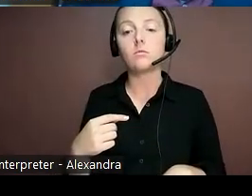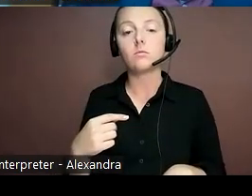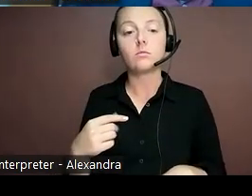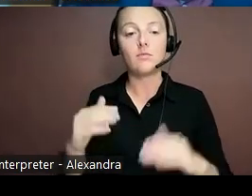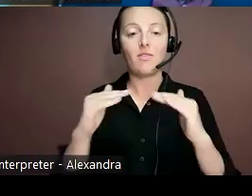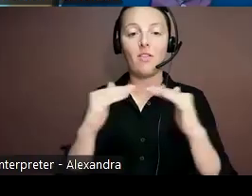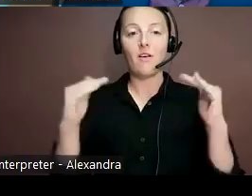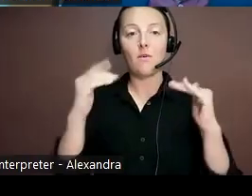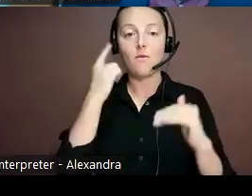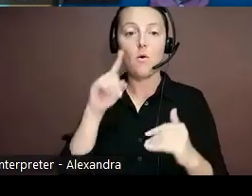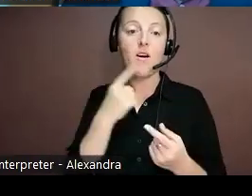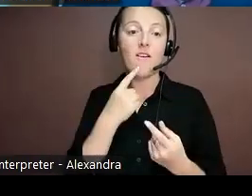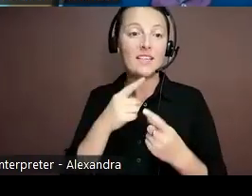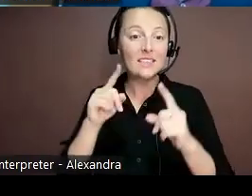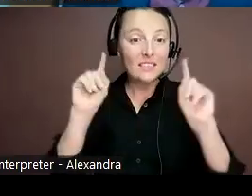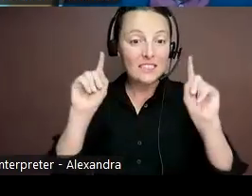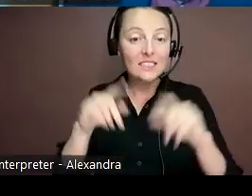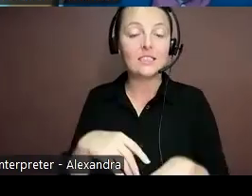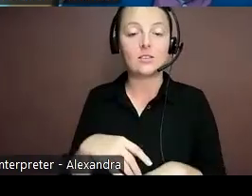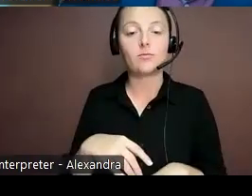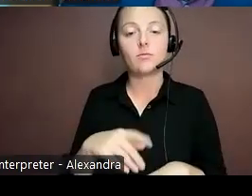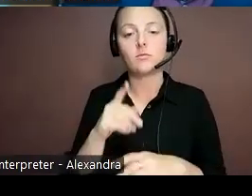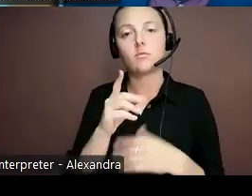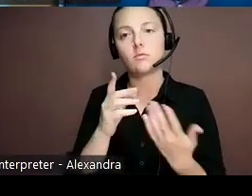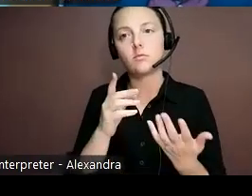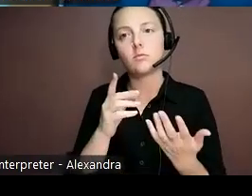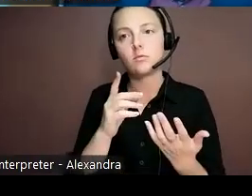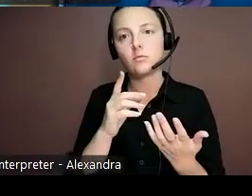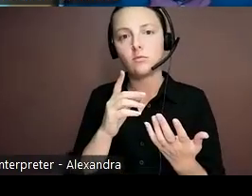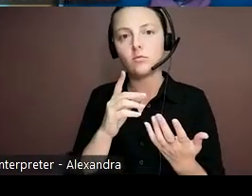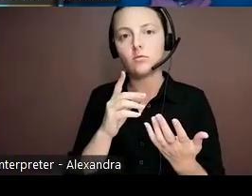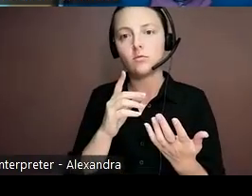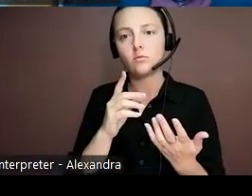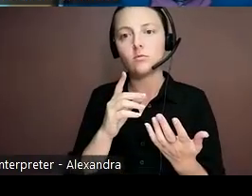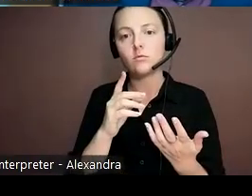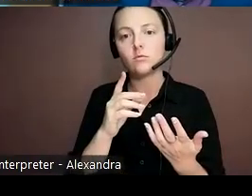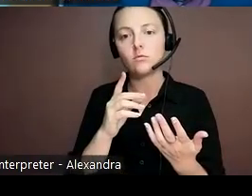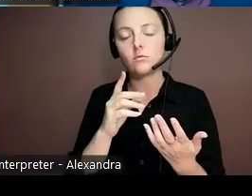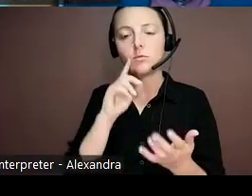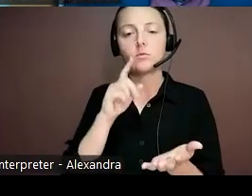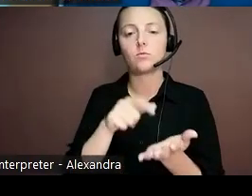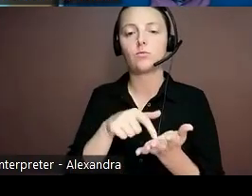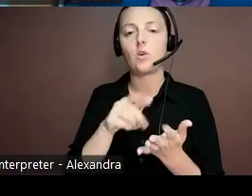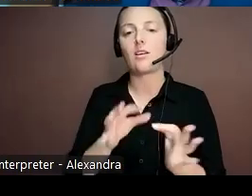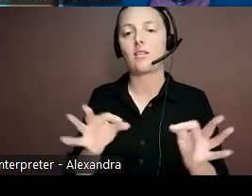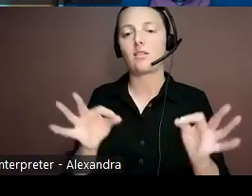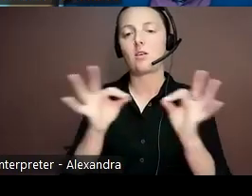uh uh predictors of or rather important correlates uh of um someone's likelihood of engaging uh in